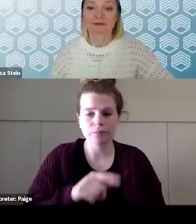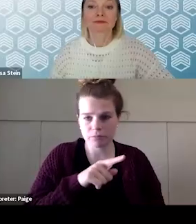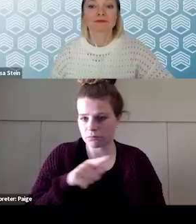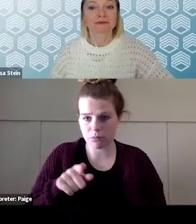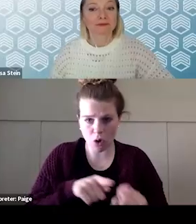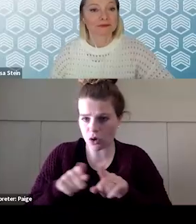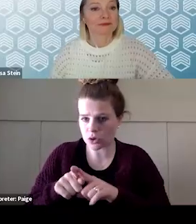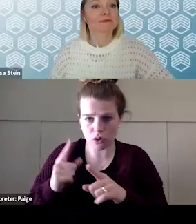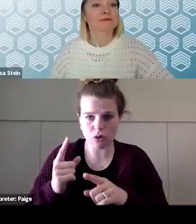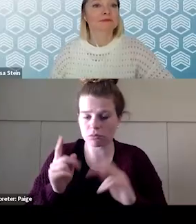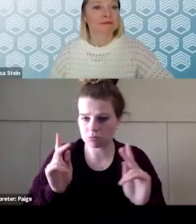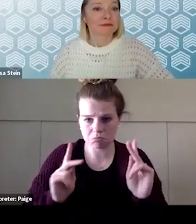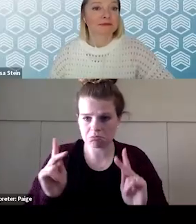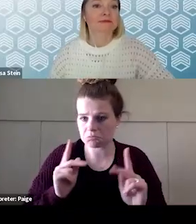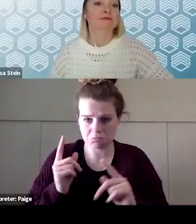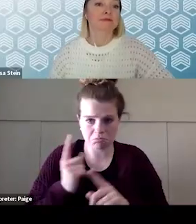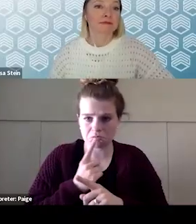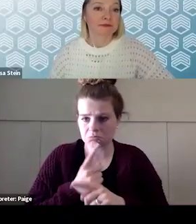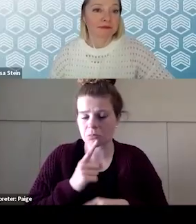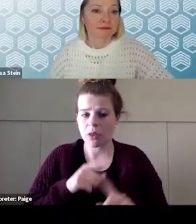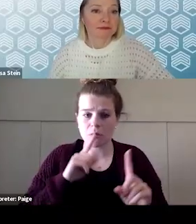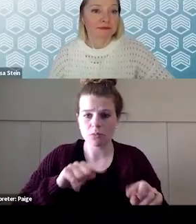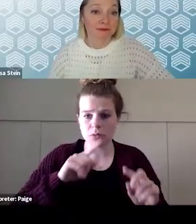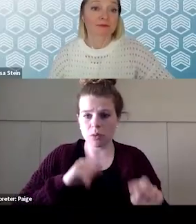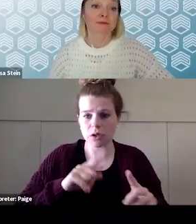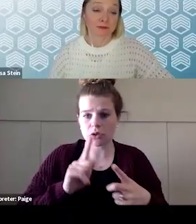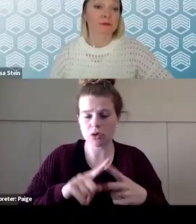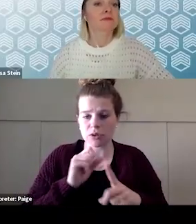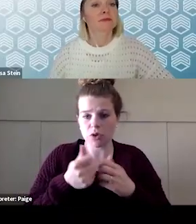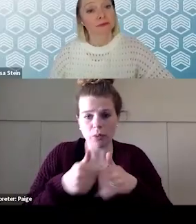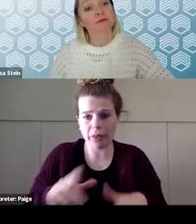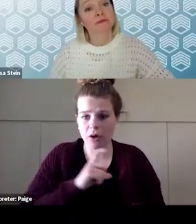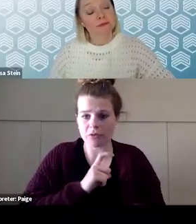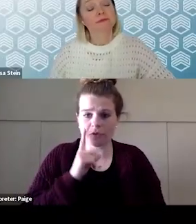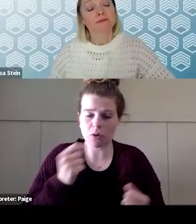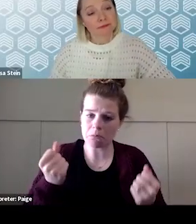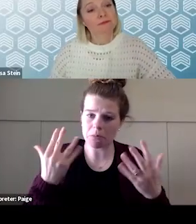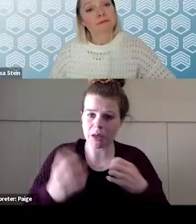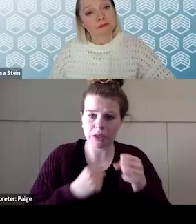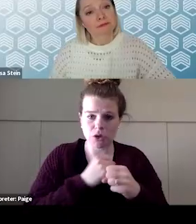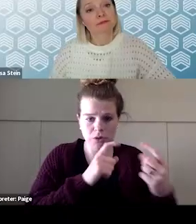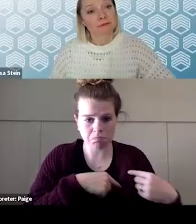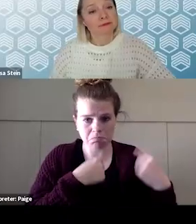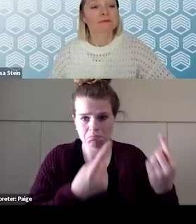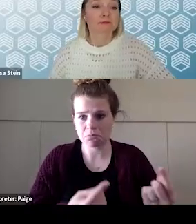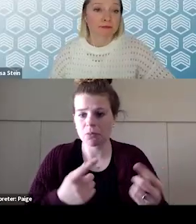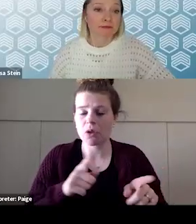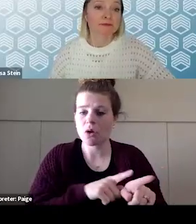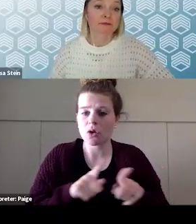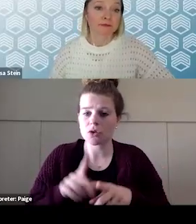and they've been responding to situations without officers for many, many years. And then also within the clinical field,